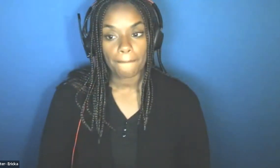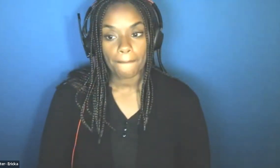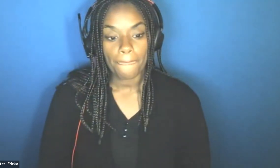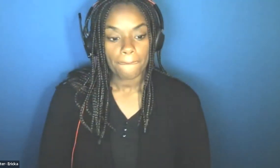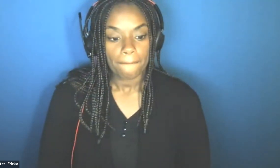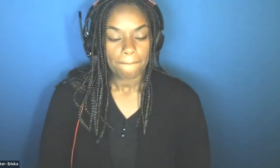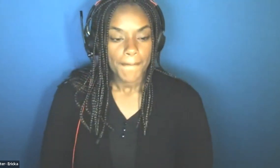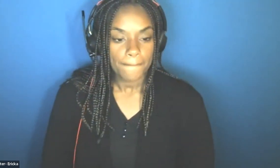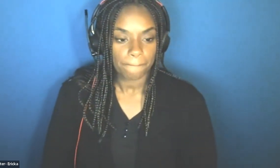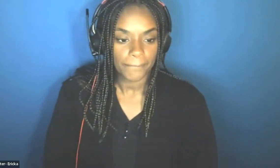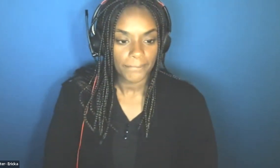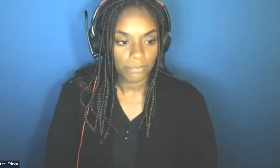Now, on the job an employer can make disability-related inquiries and require medical examinations only if they are job-related and are consistent with the business necessity.